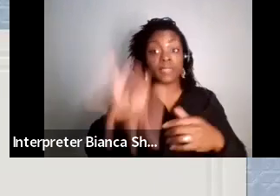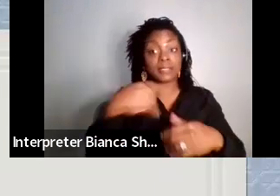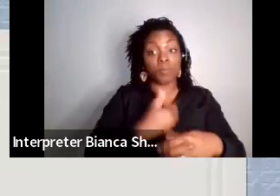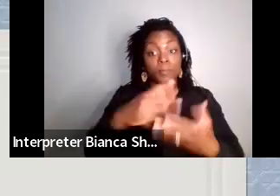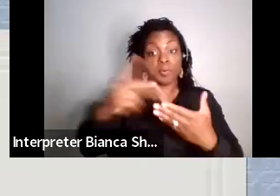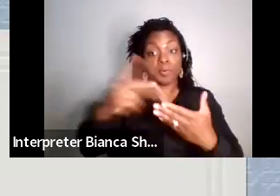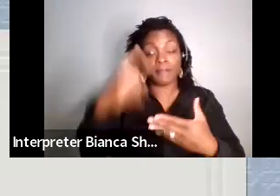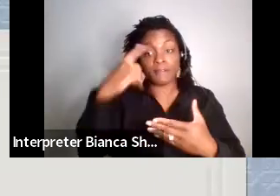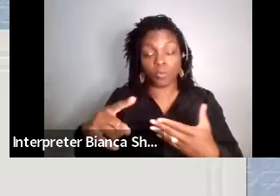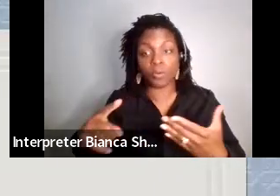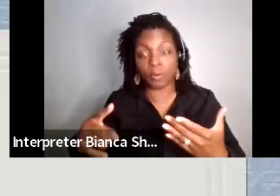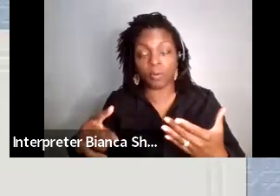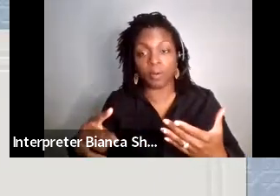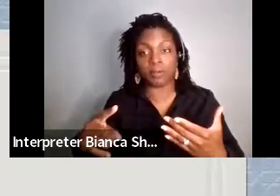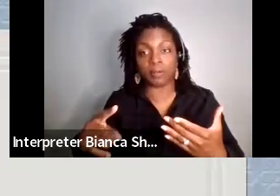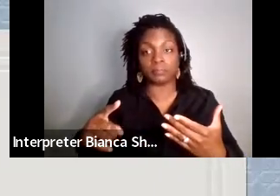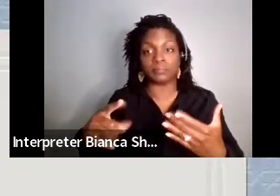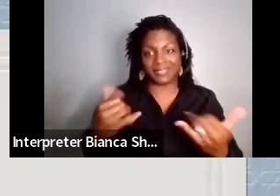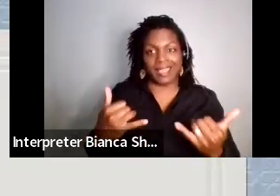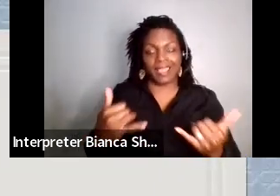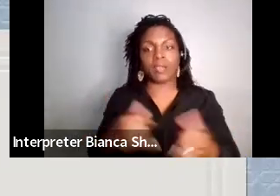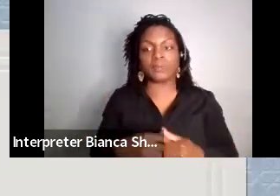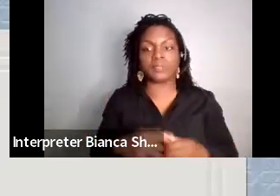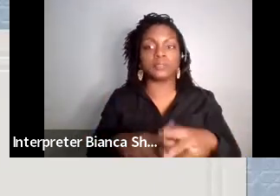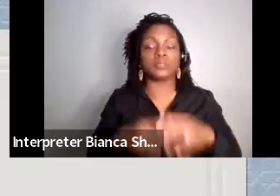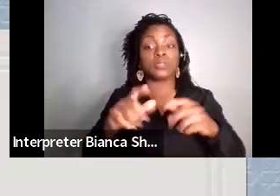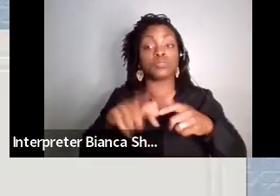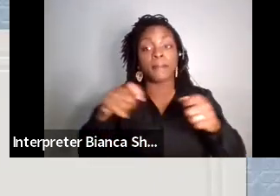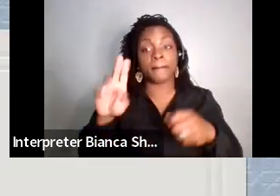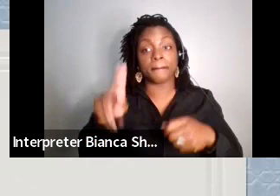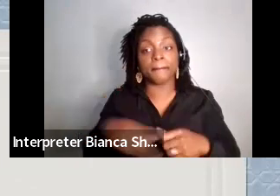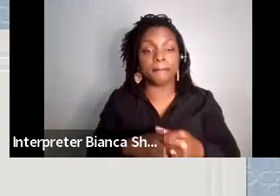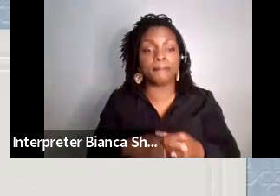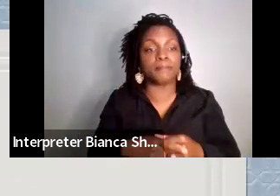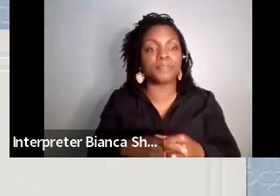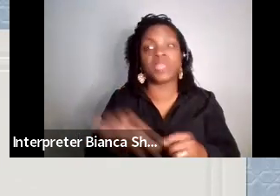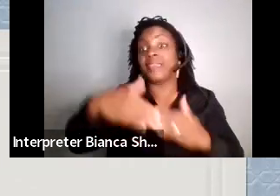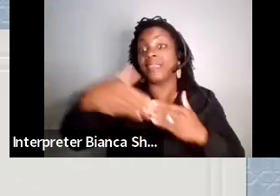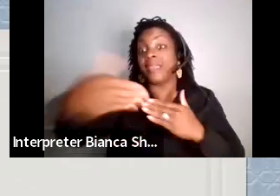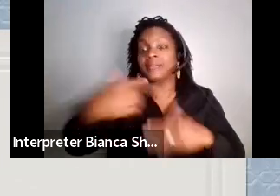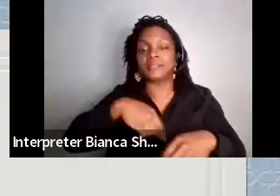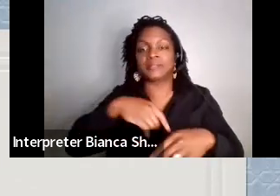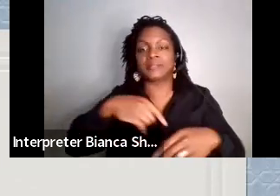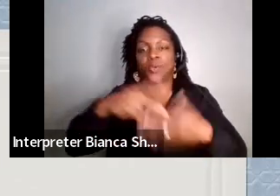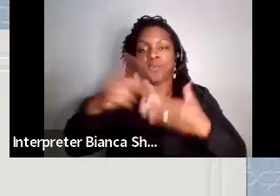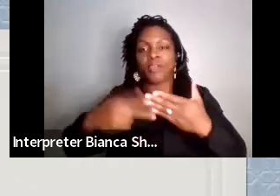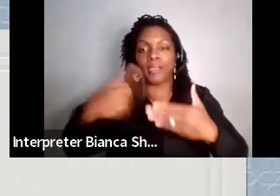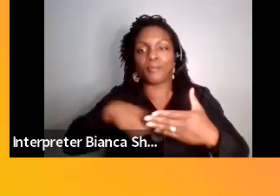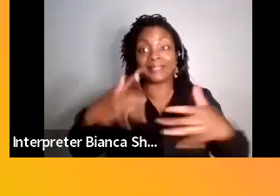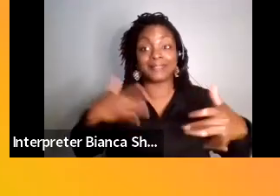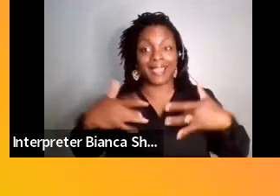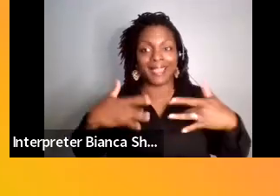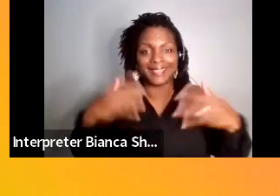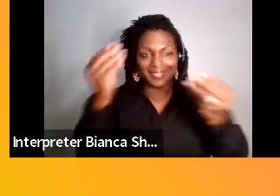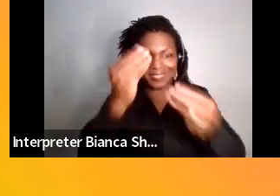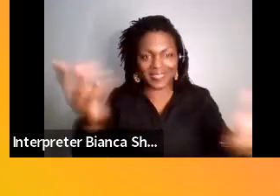So our next item that we would like to share is one that we are excited, that we are proud to be one of the partners.